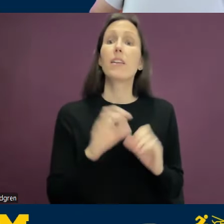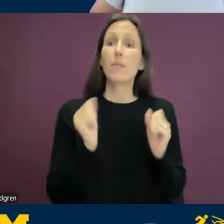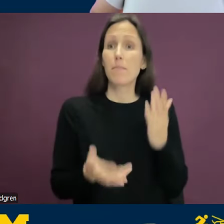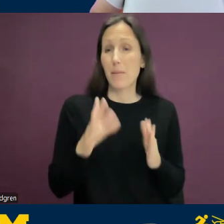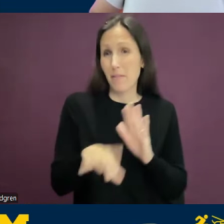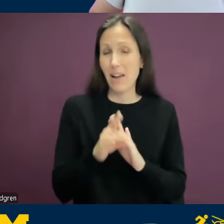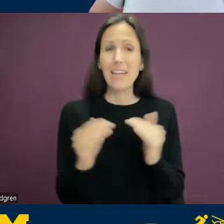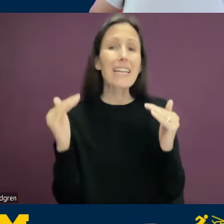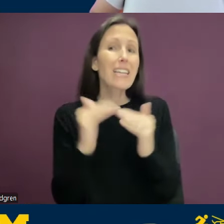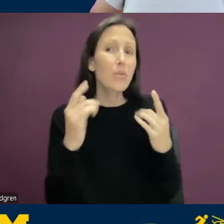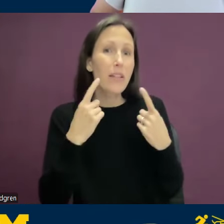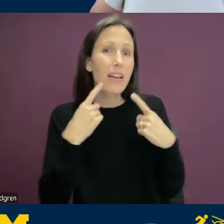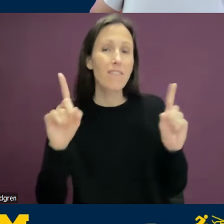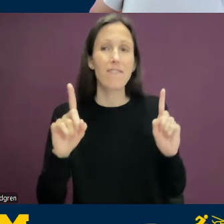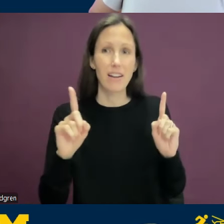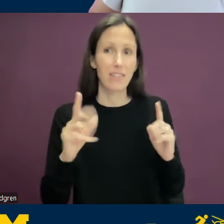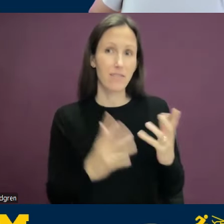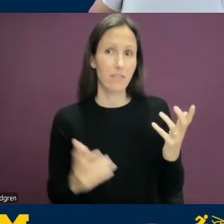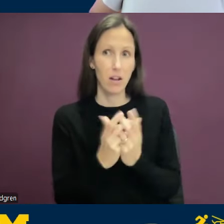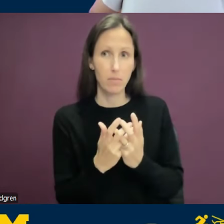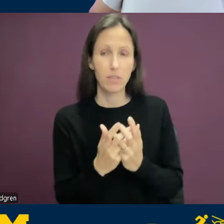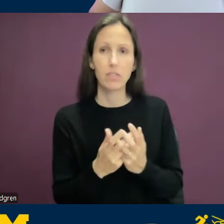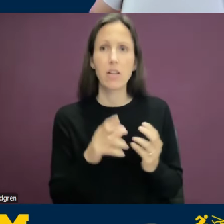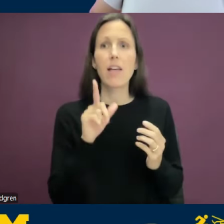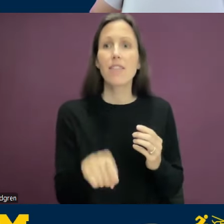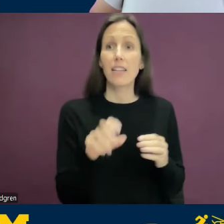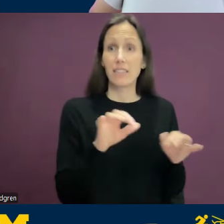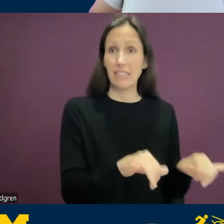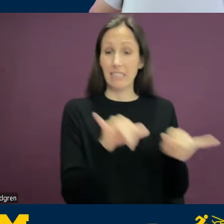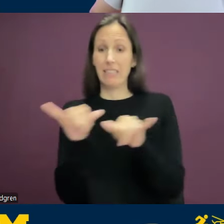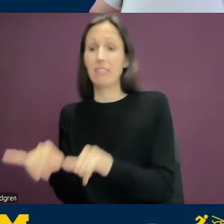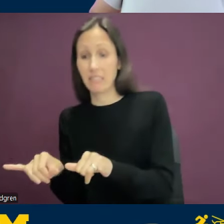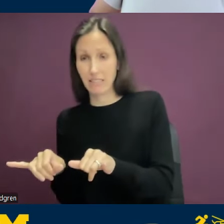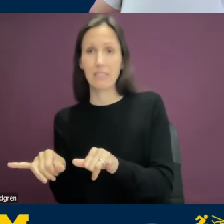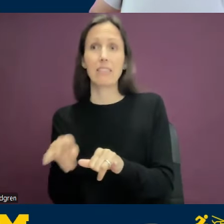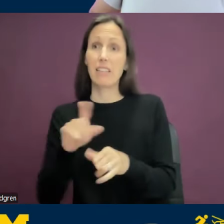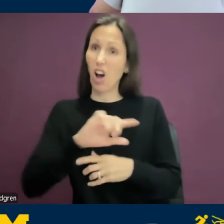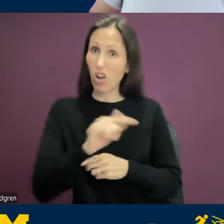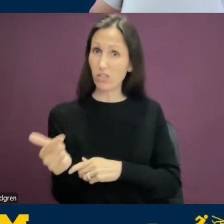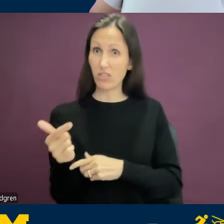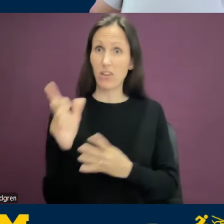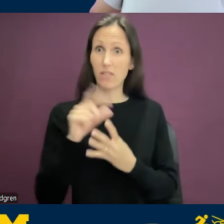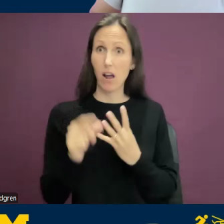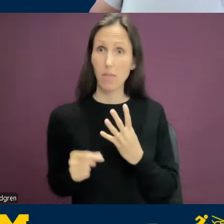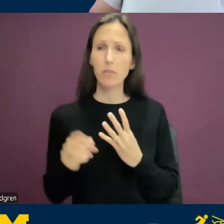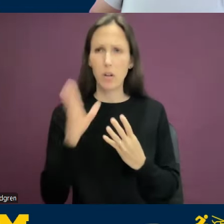but that do not cause undue hardship or burden. The alternatives still must meet the needs of the employee with a disability,